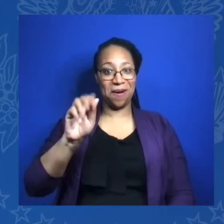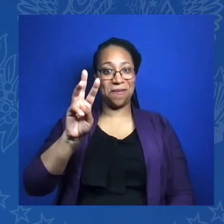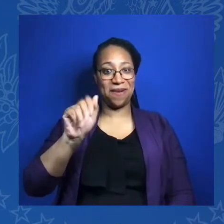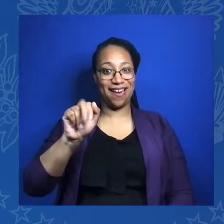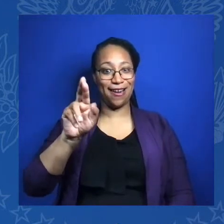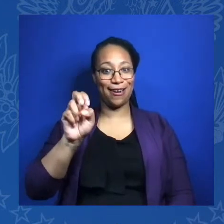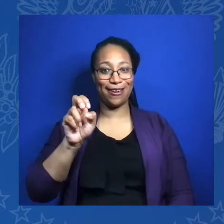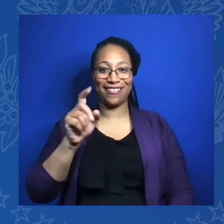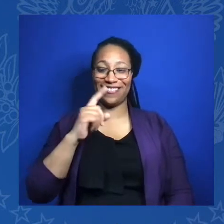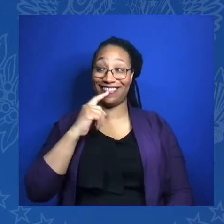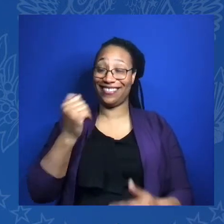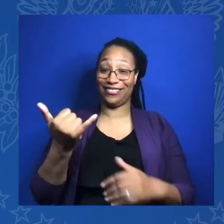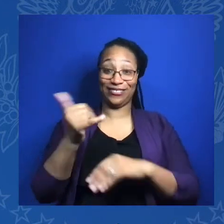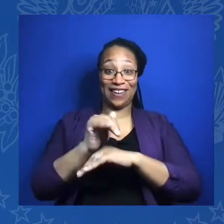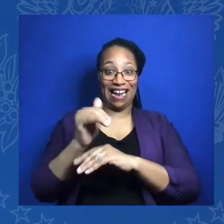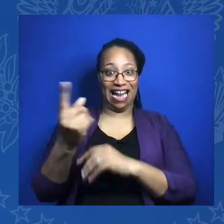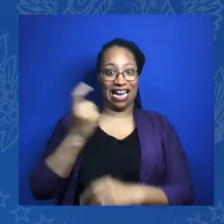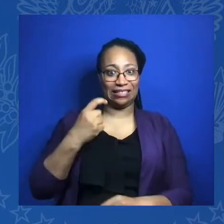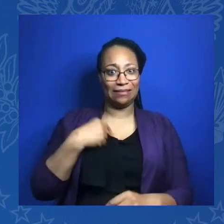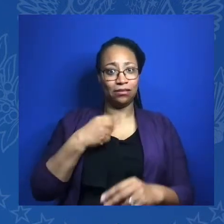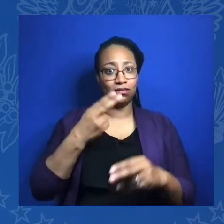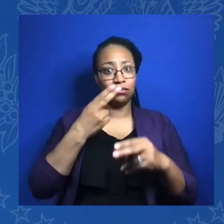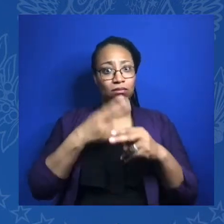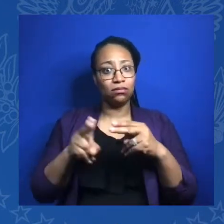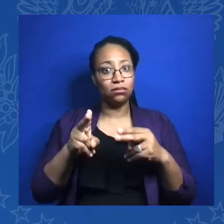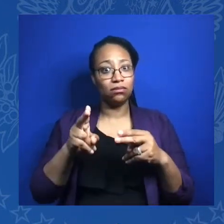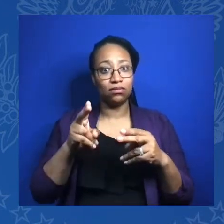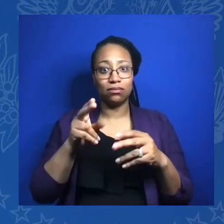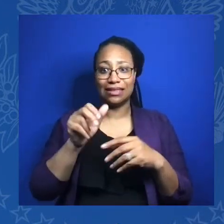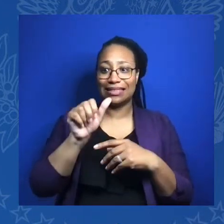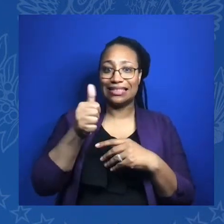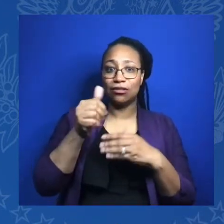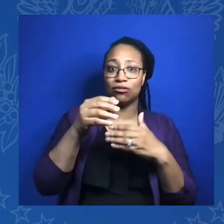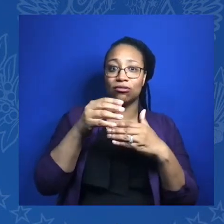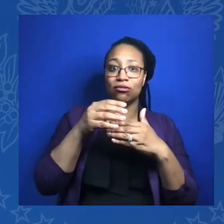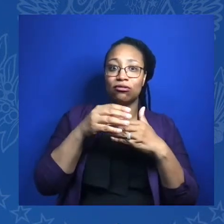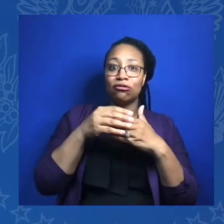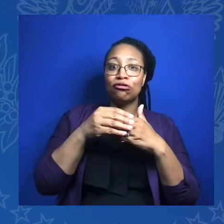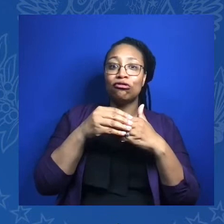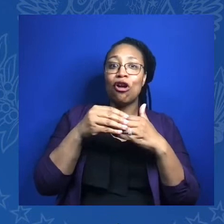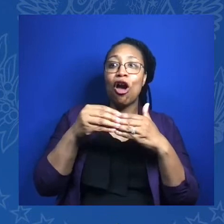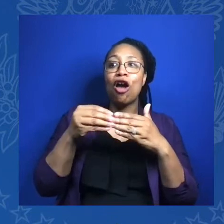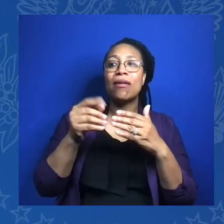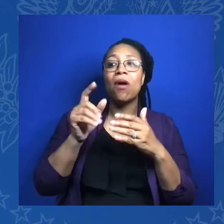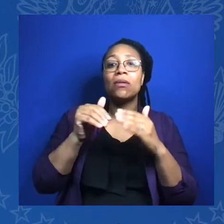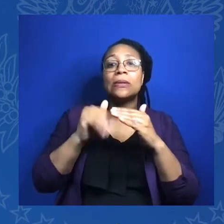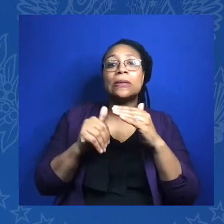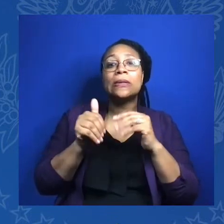He even offered me 10 bucks if I'd keep it under 10 minutes. That's a switch: a President being offered hush money.